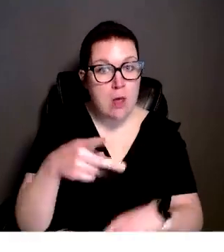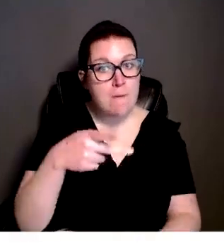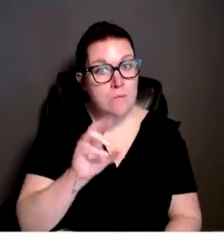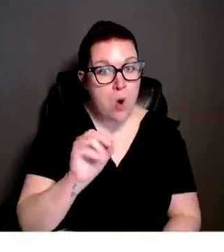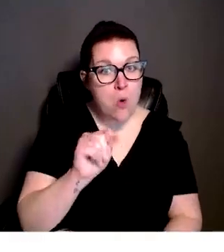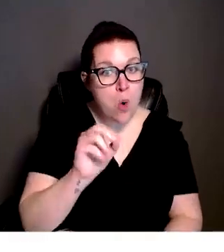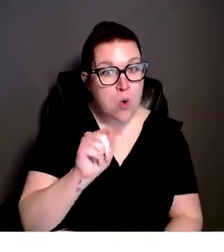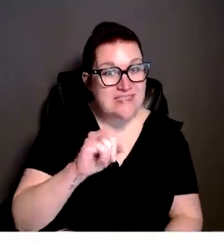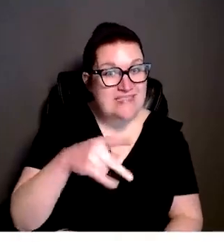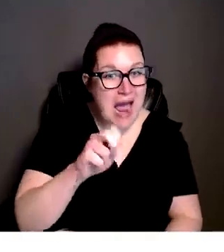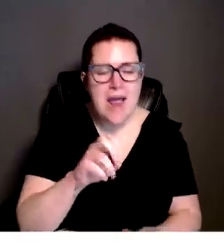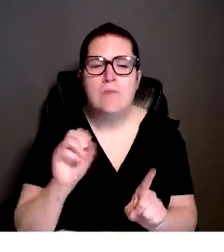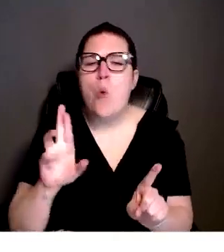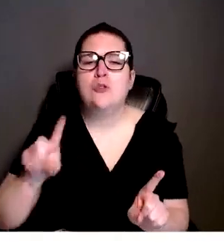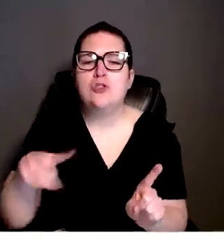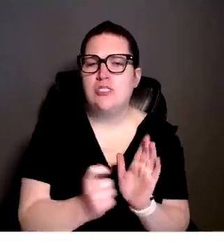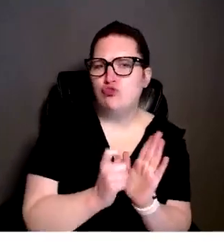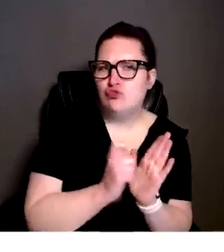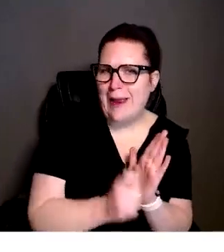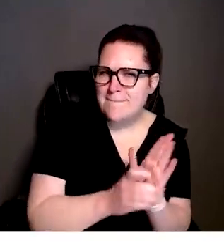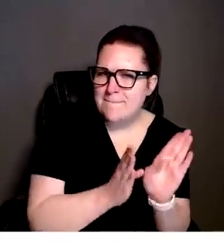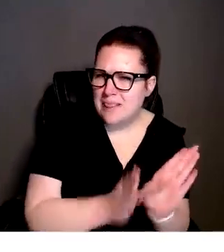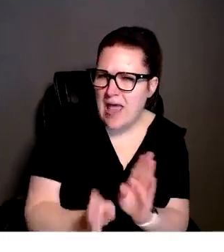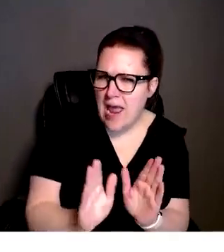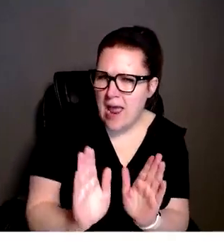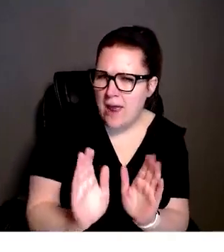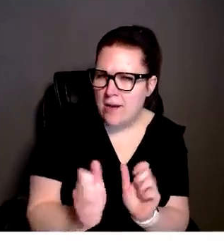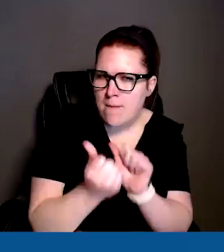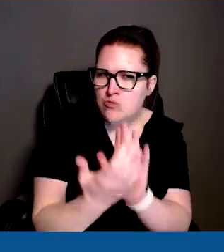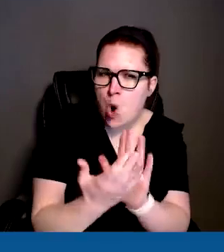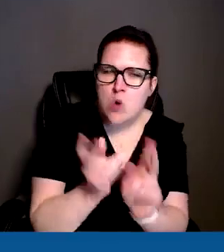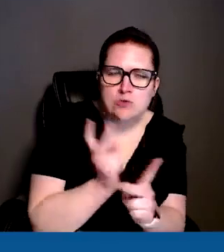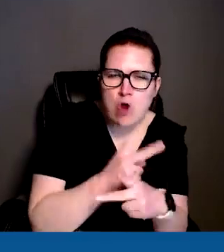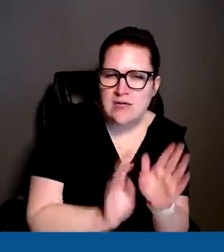chosen approach, and team? [Jennifer Johnson]: I know that